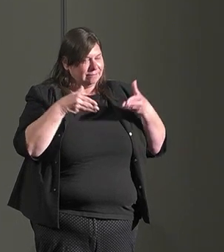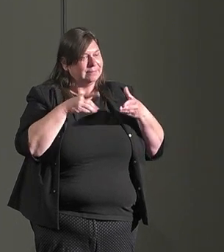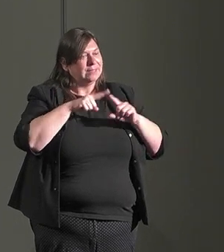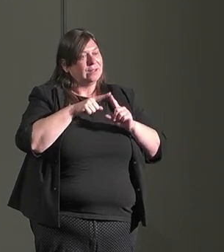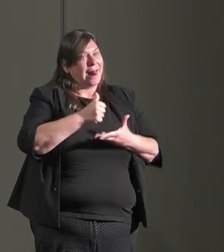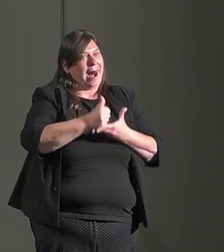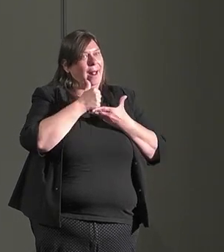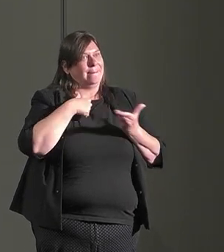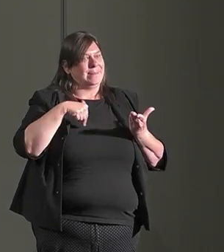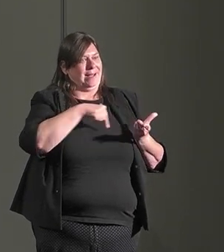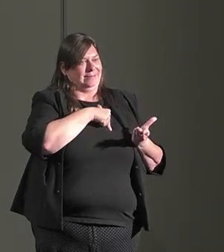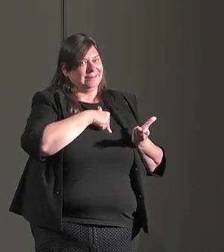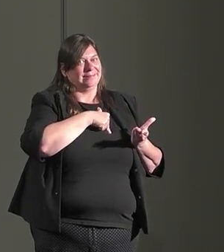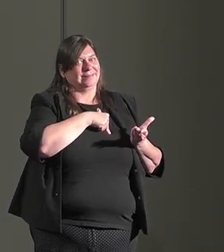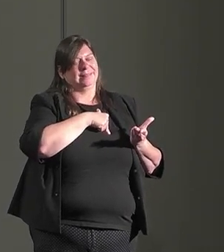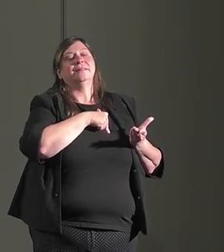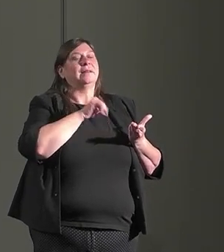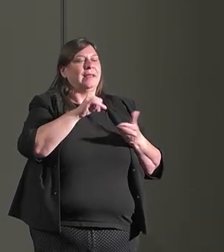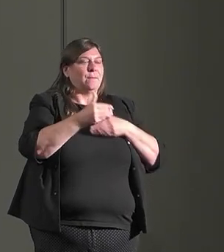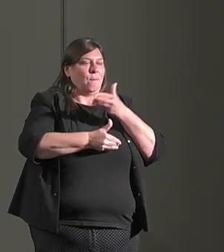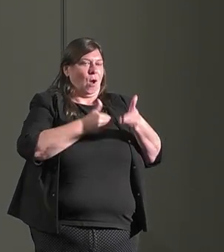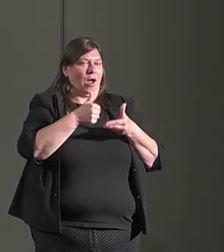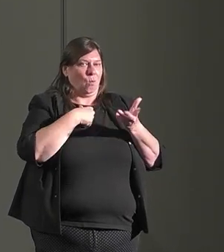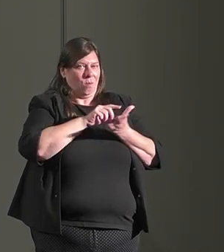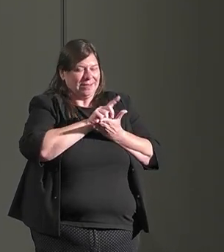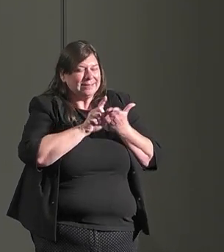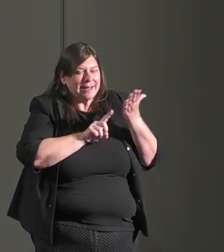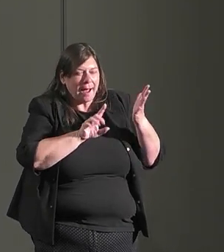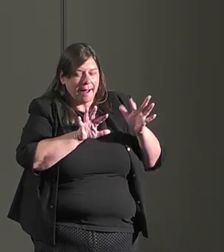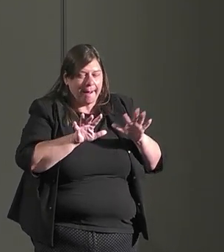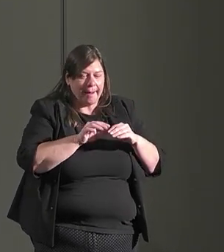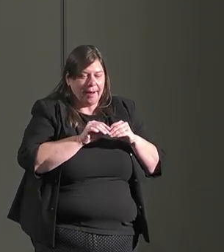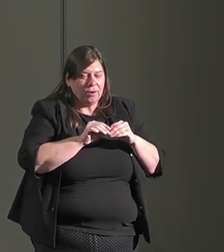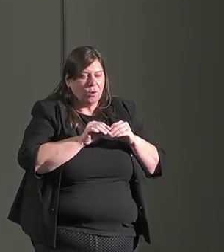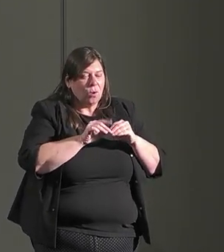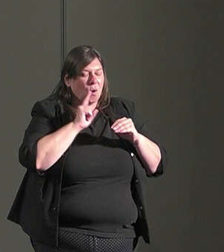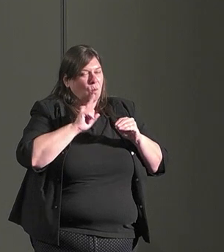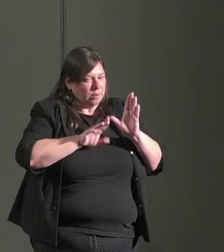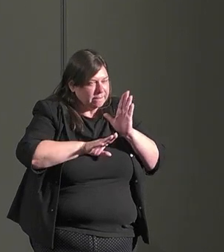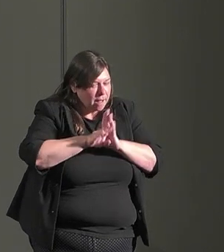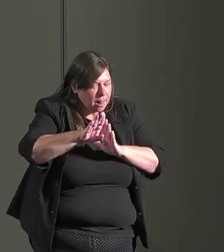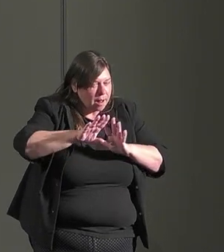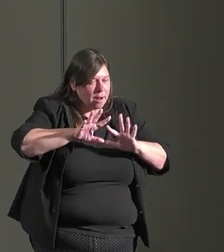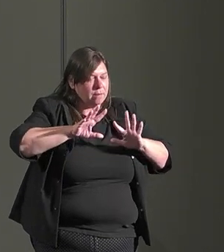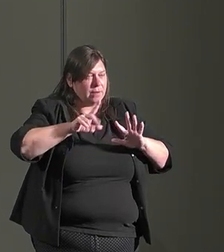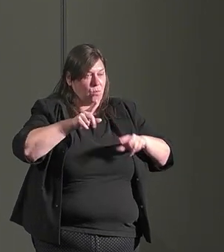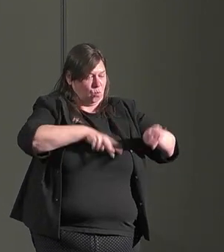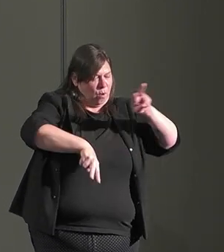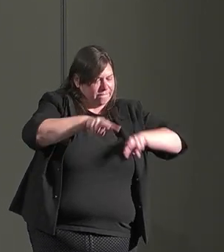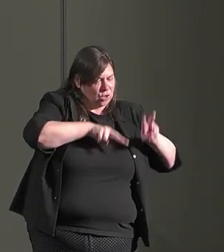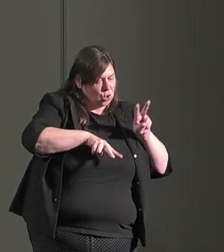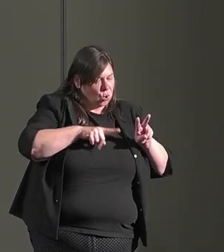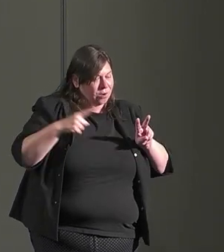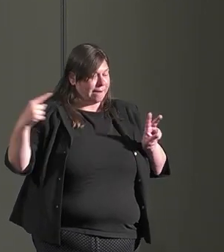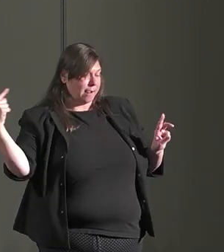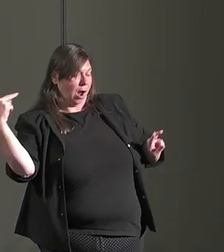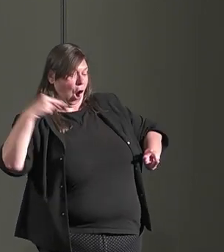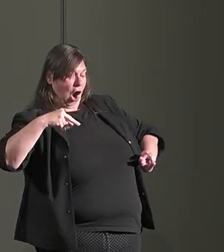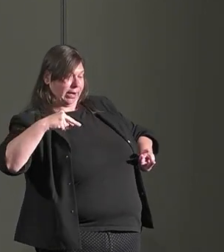the process we design and develop it and it is reviewed and audited and sent back to the